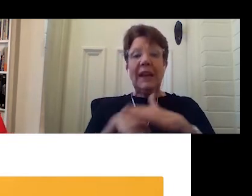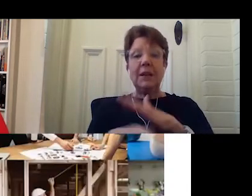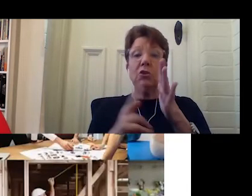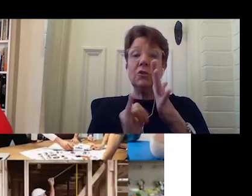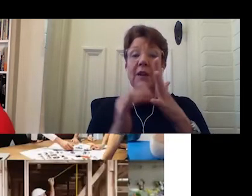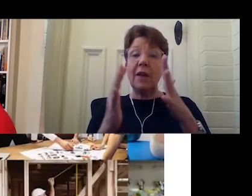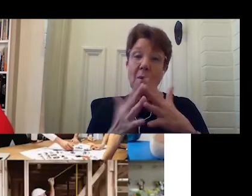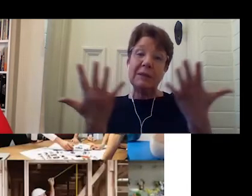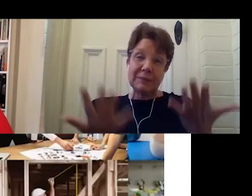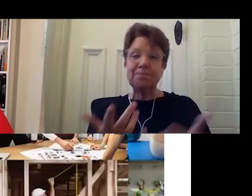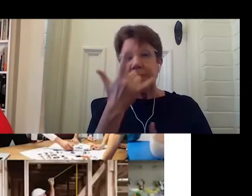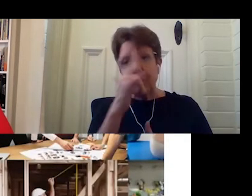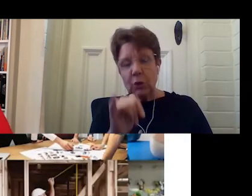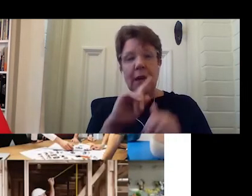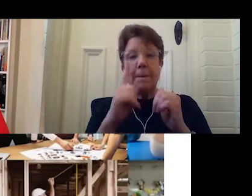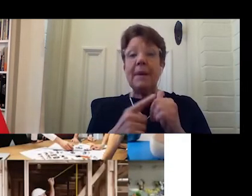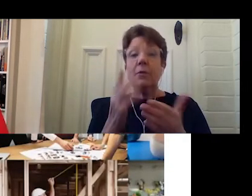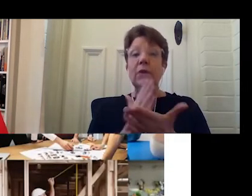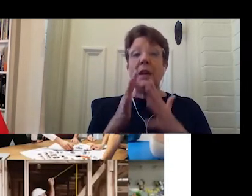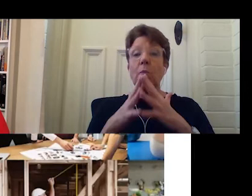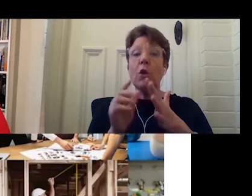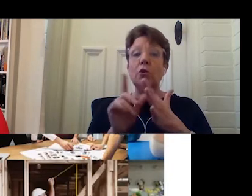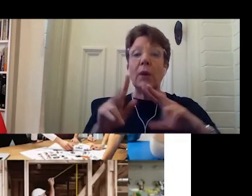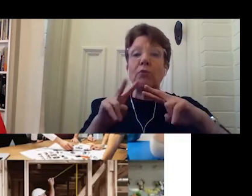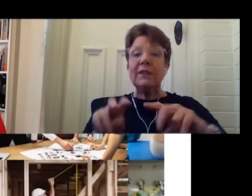unfortunately. But I would recommend doing research in your own state.